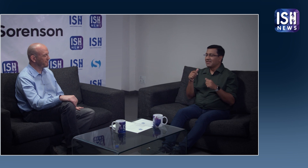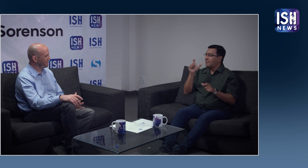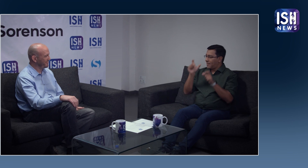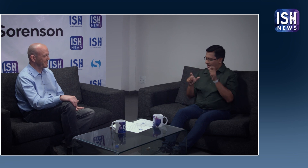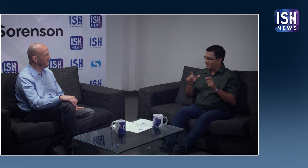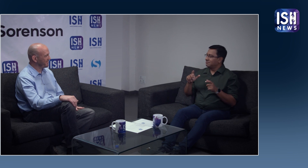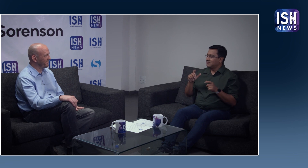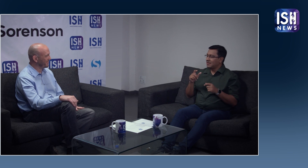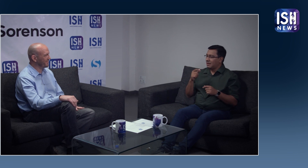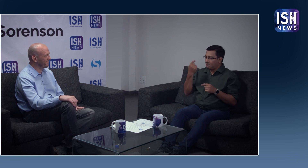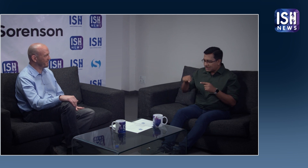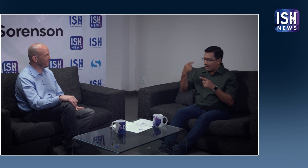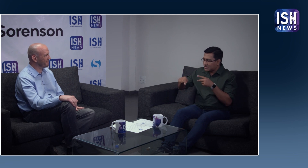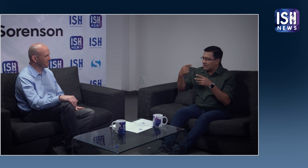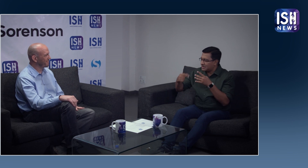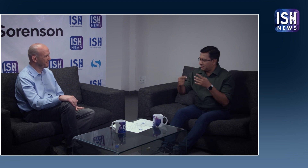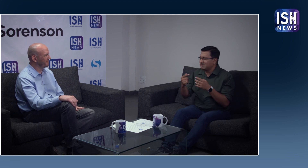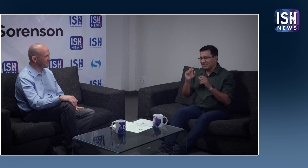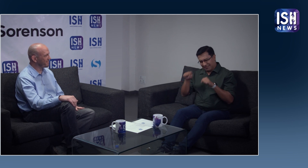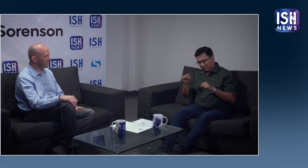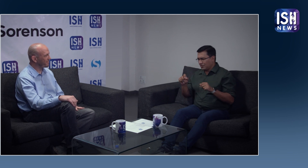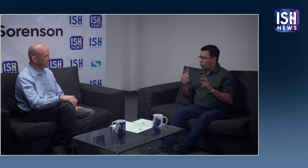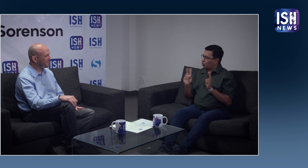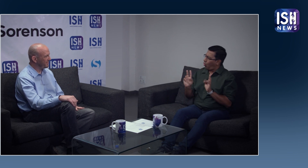Everyone makes mistakes and it is normal.